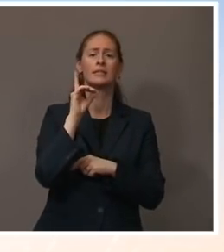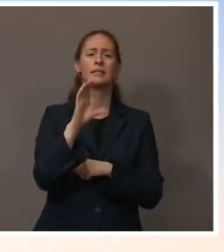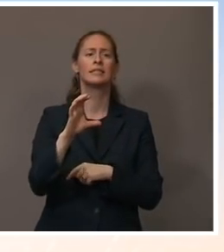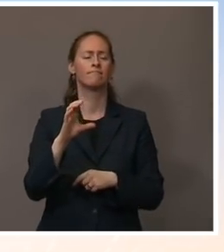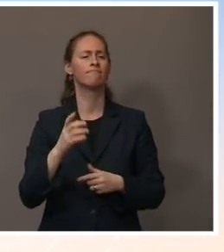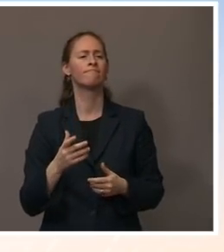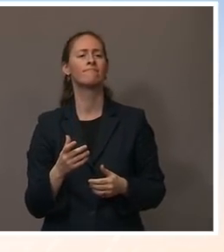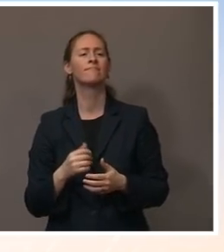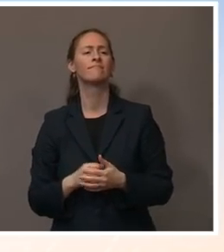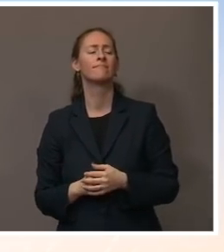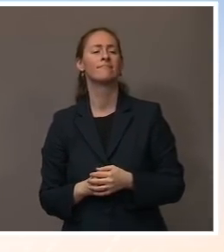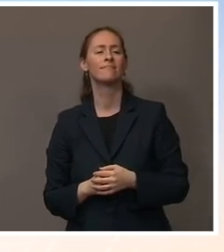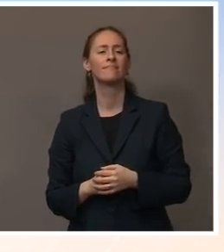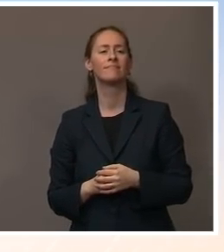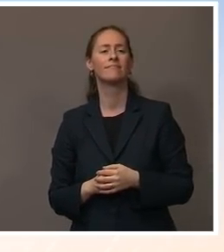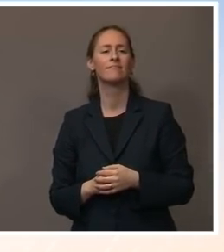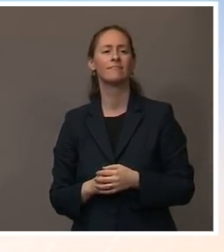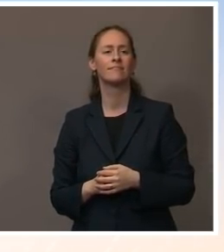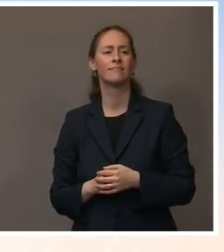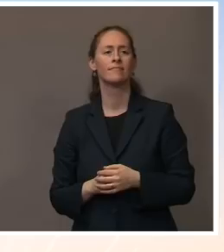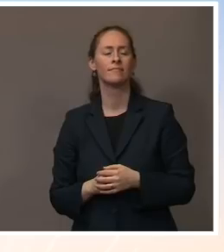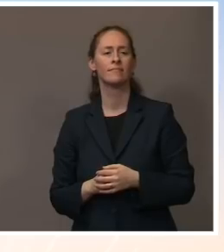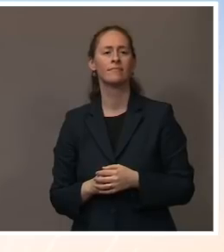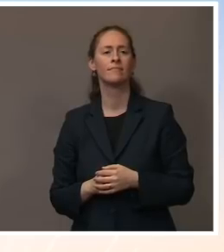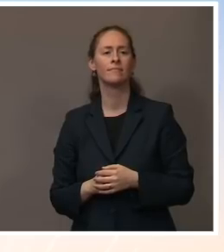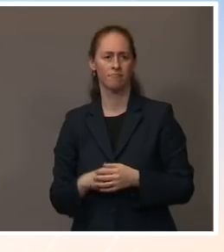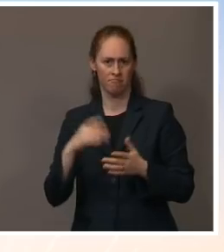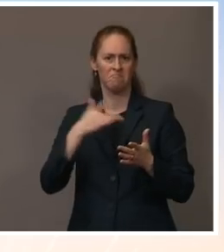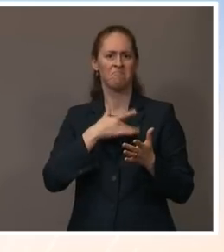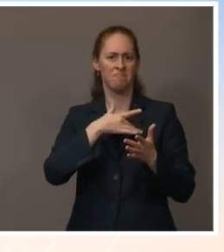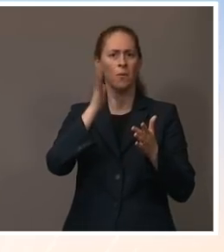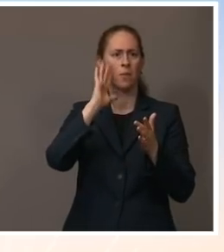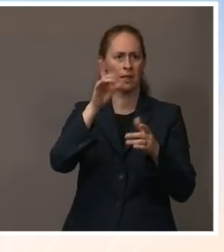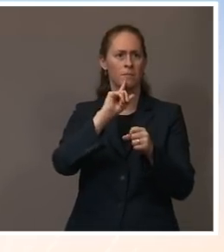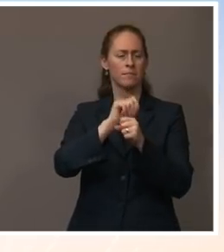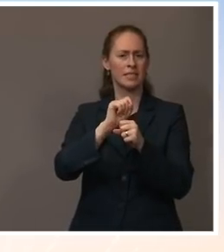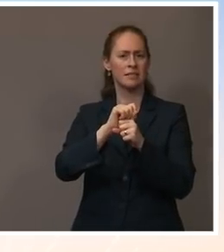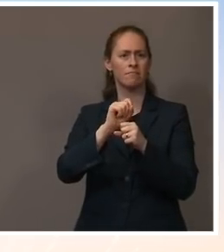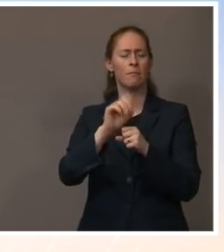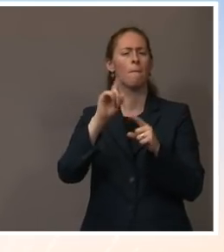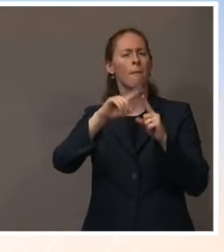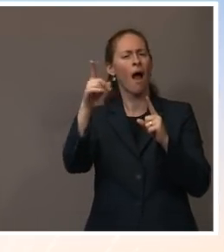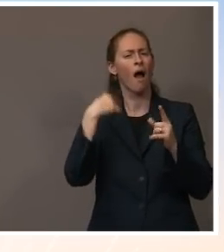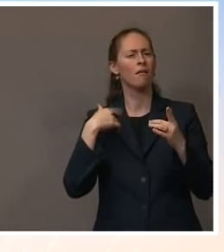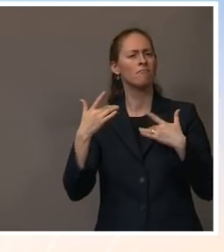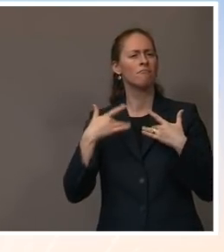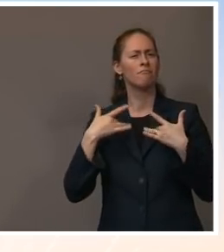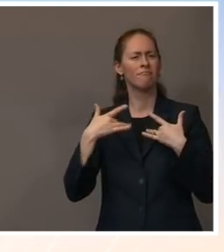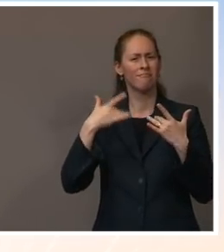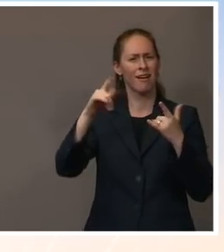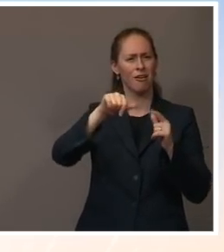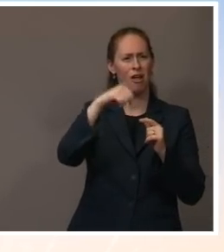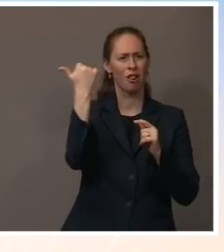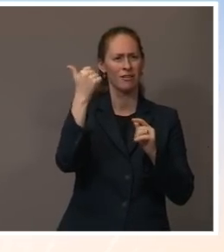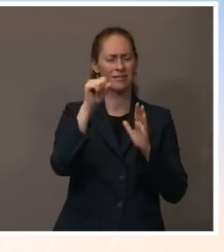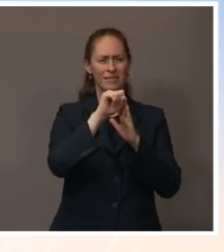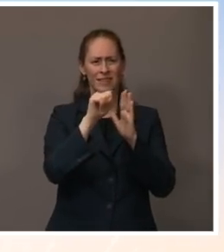where it's a 50 percent vaccination rate perhaps -- Ms. Psaki: Communities are going to make their own decision. There's nothing ever magical